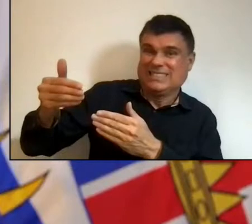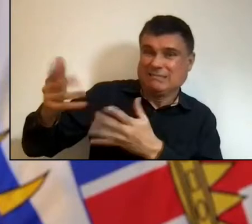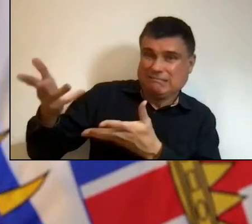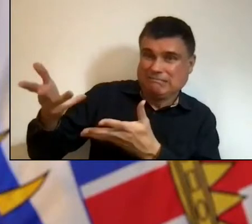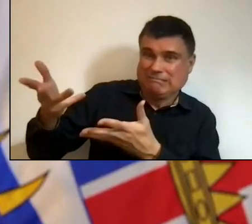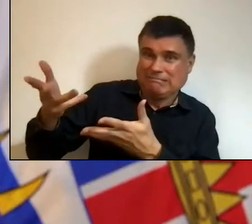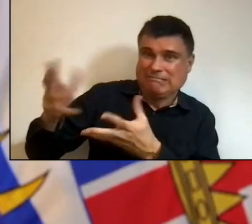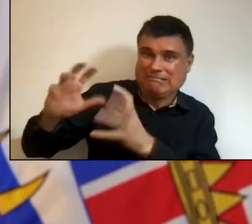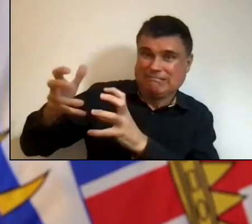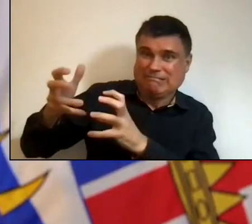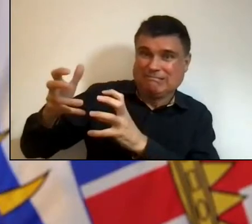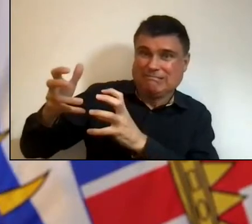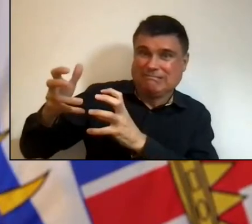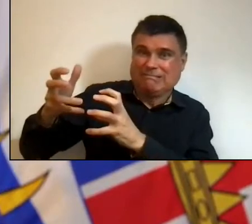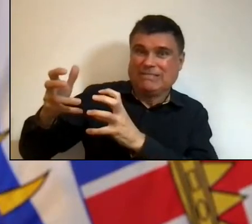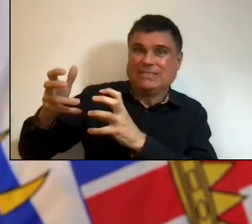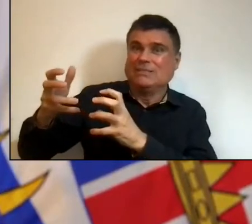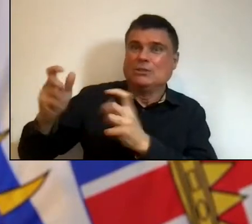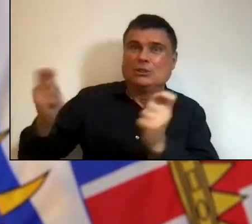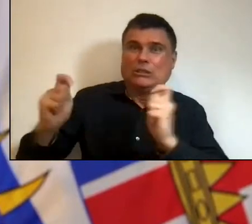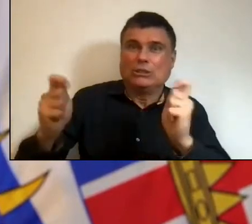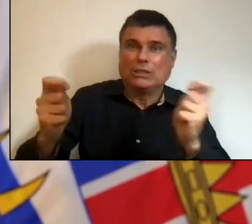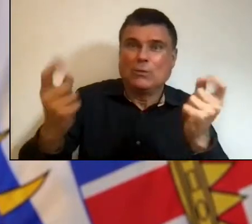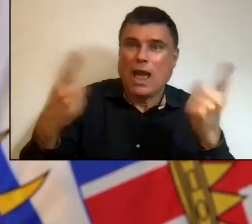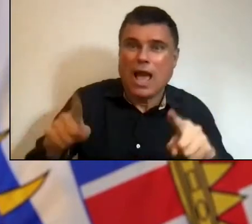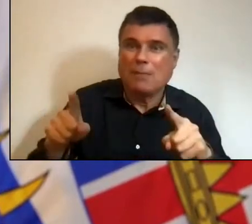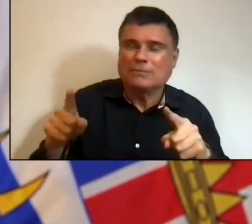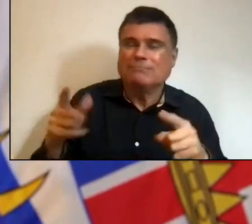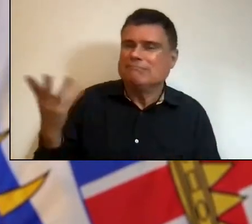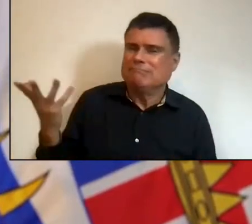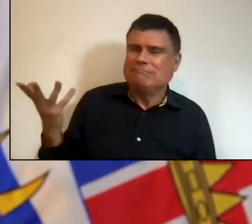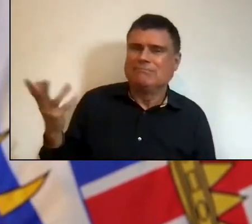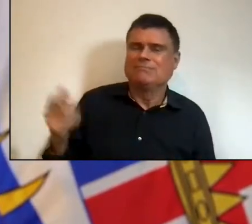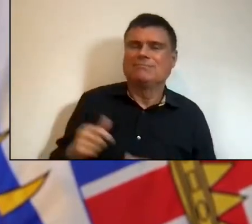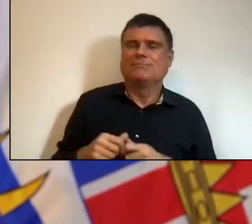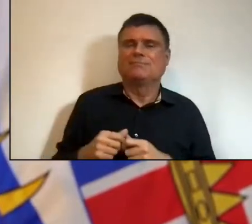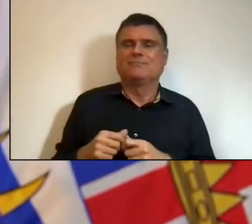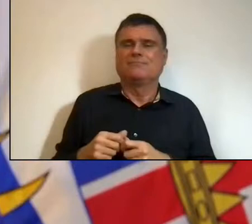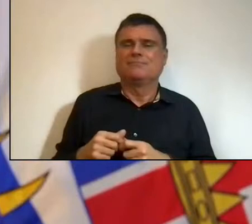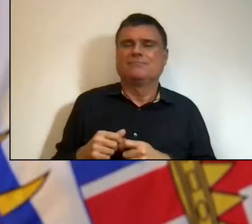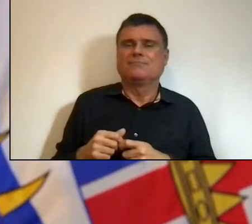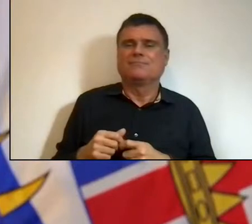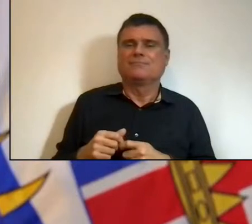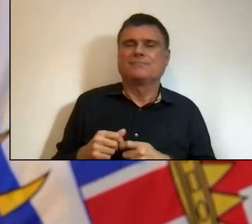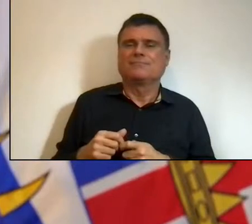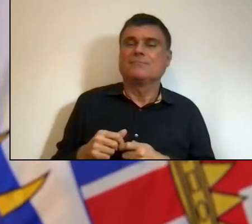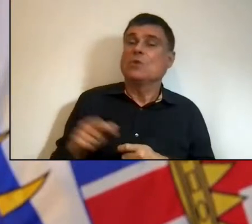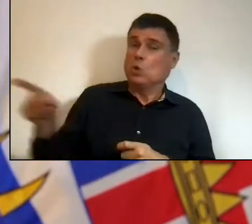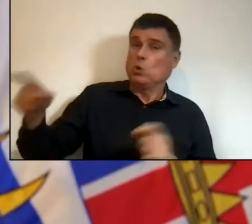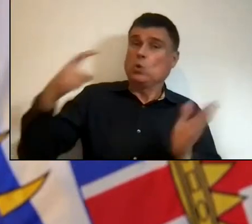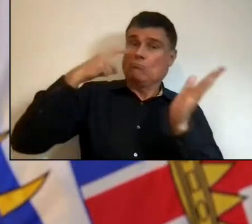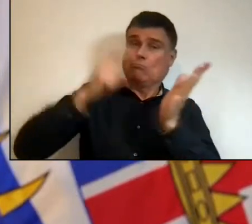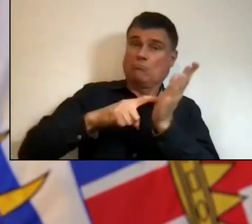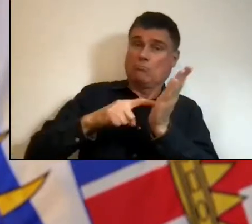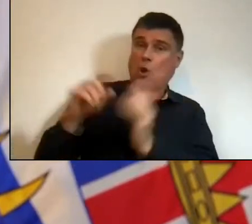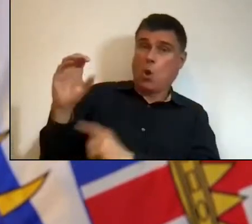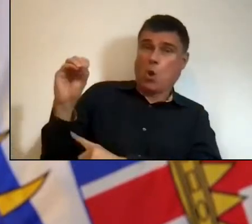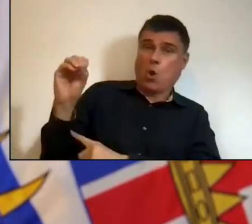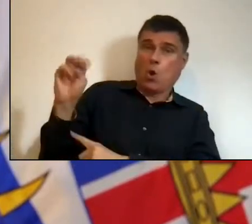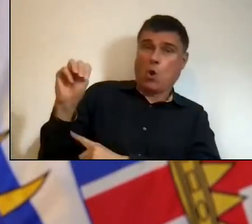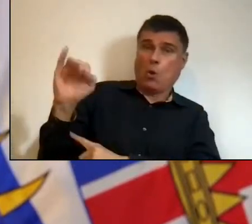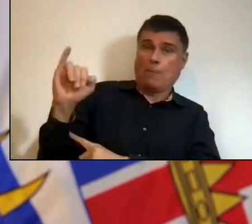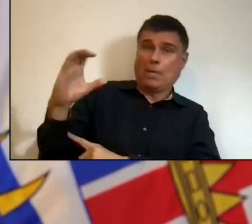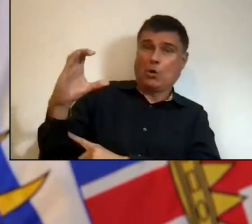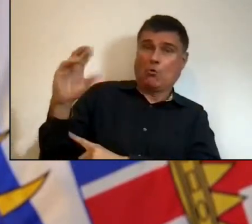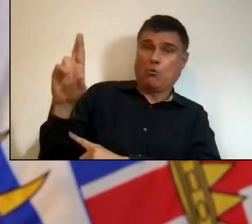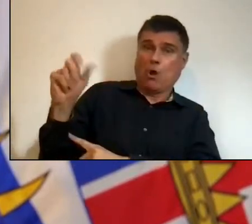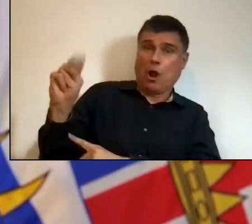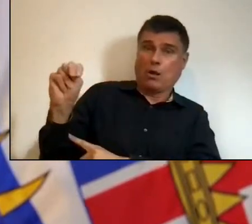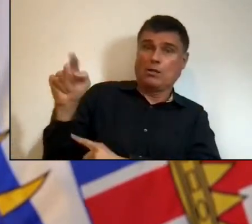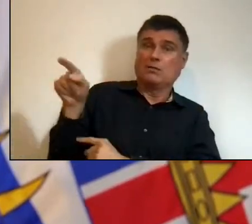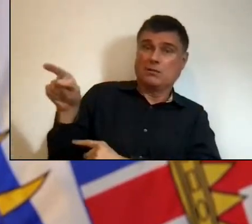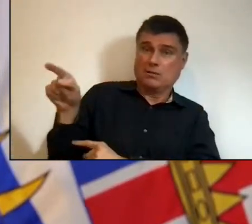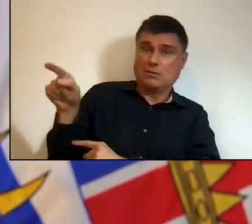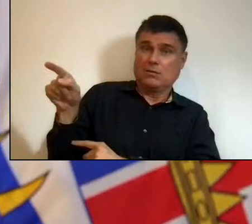In terms how you identify